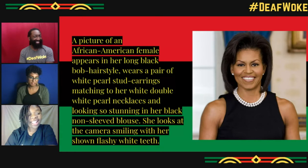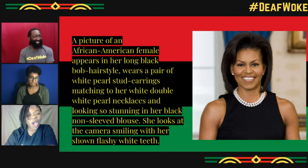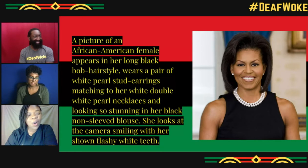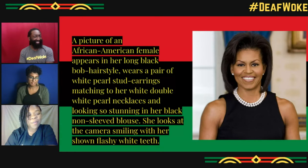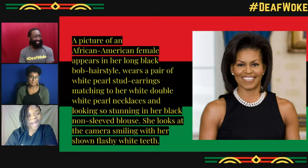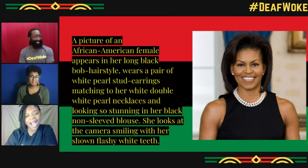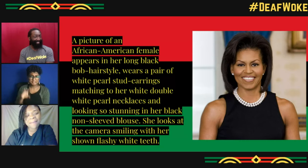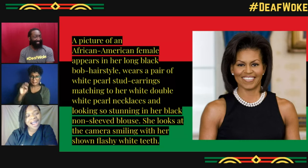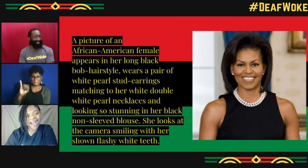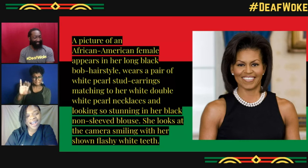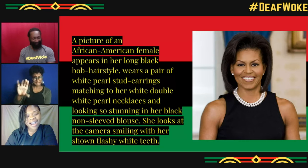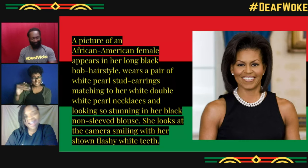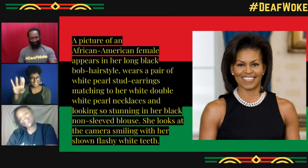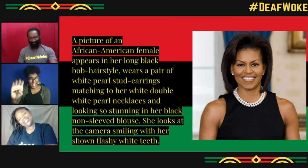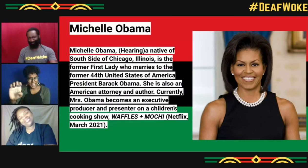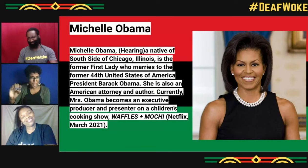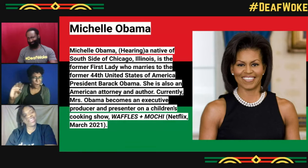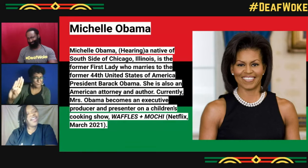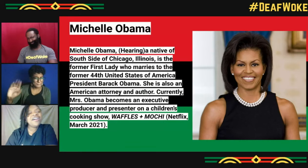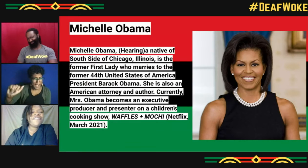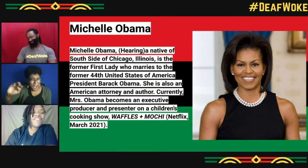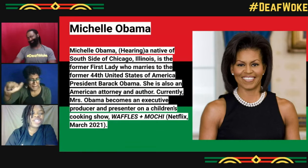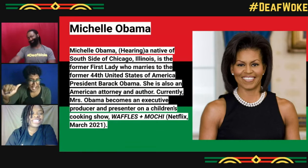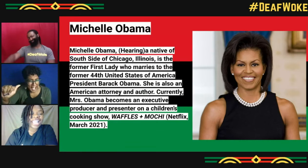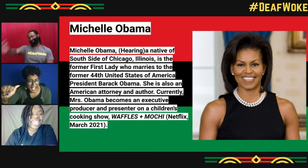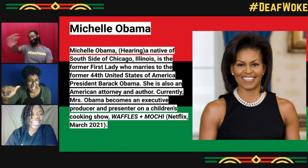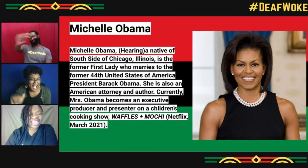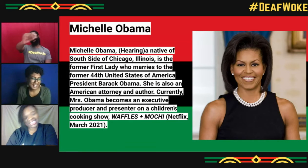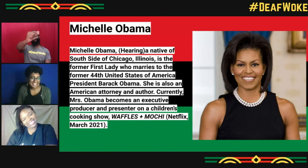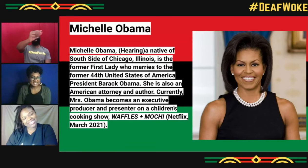Michelle Obama, First Lady.